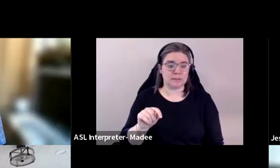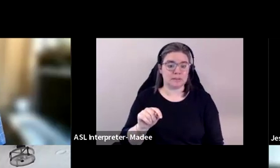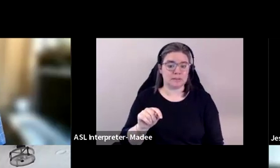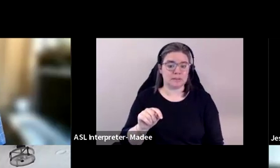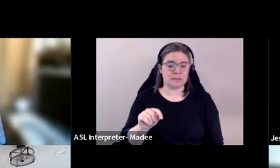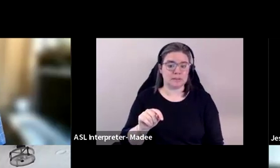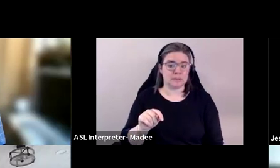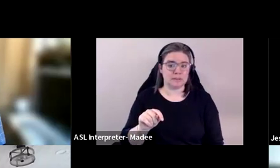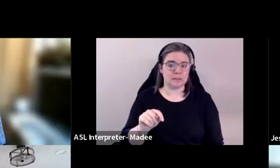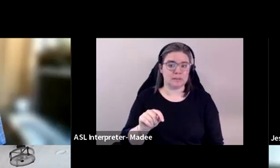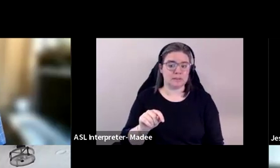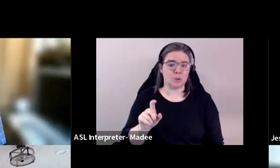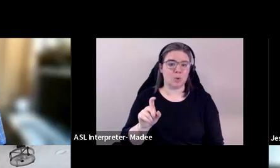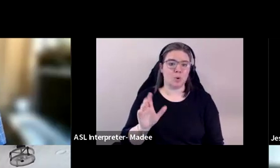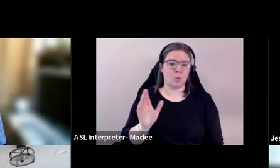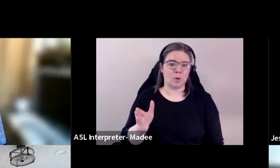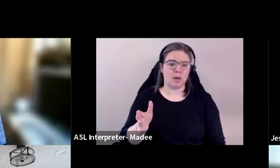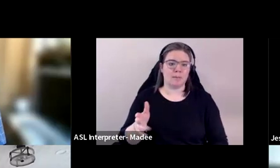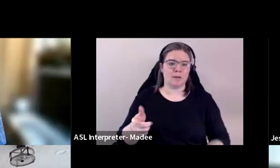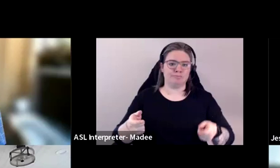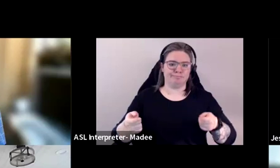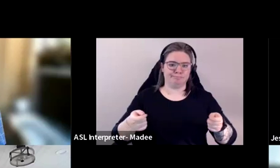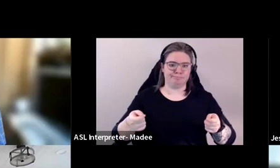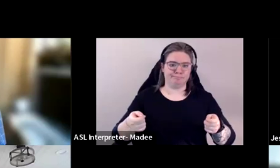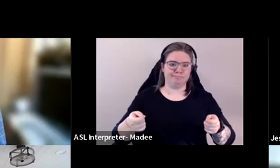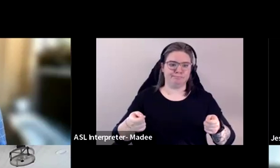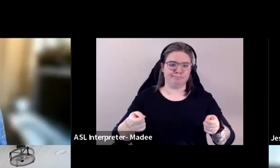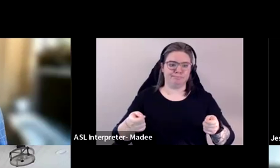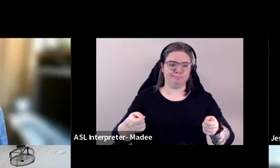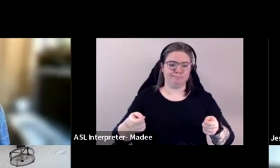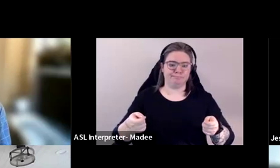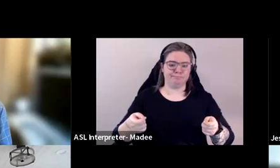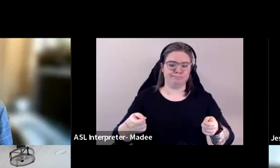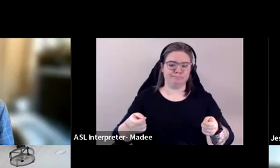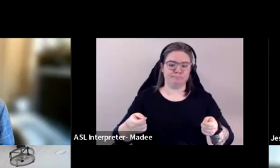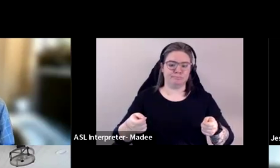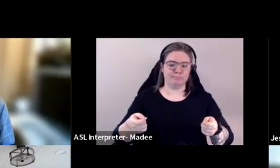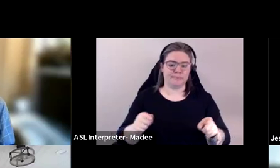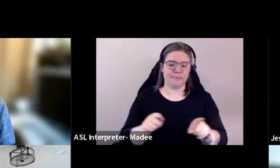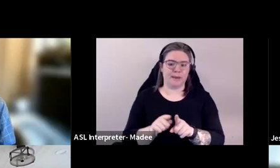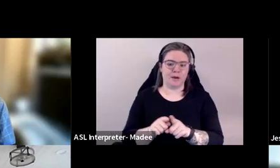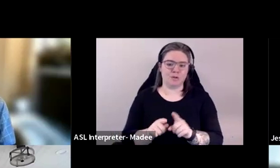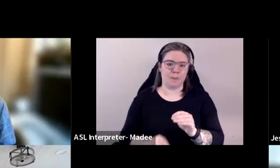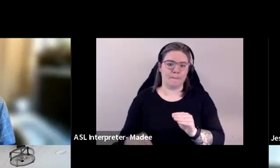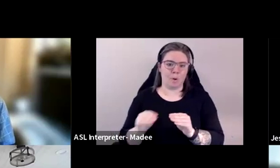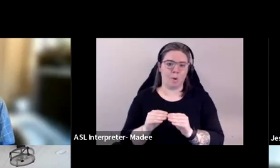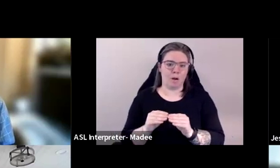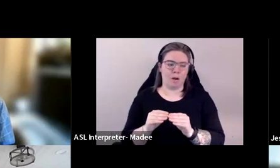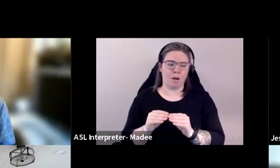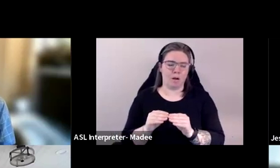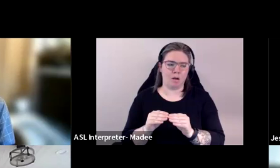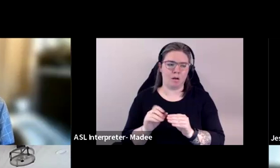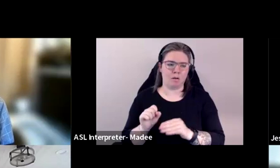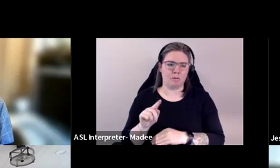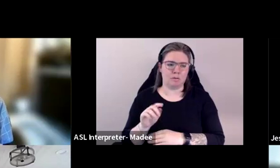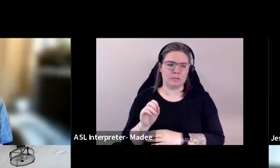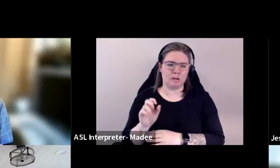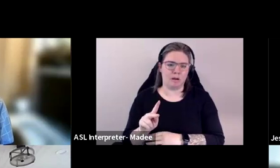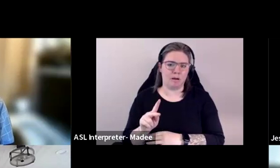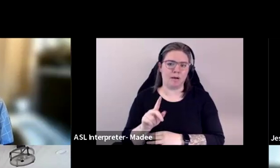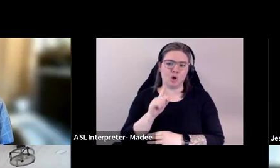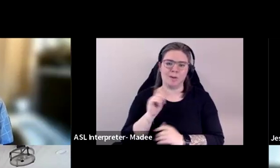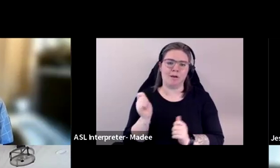and and and we'll get more stock, and it will be at all levels of affordability which is.